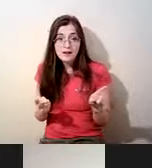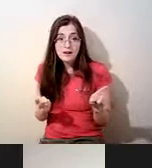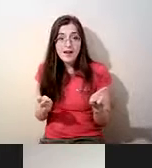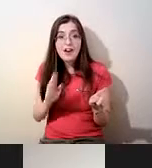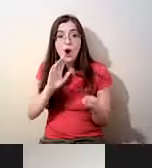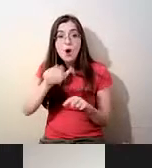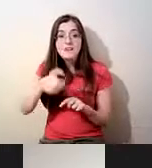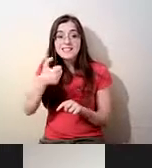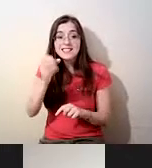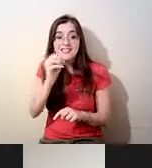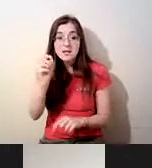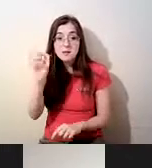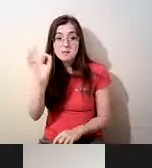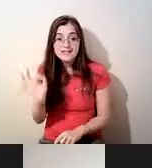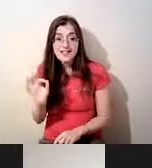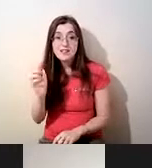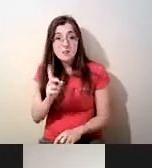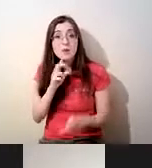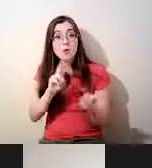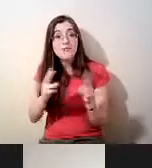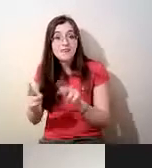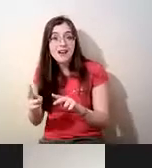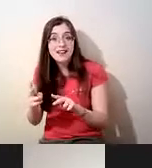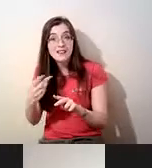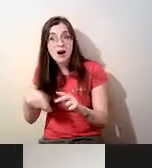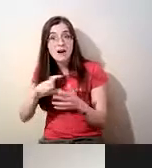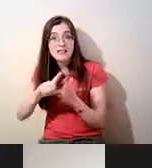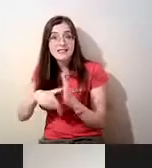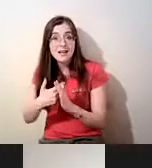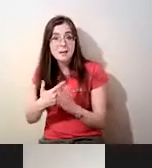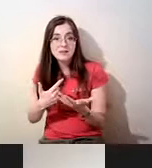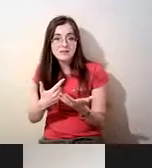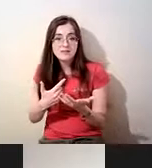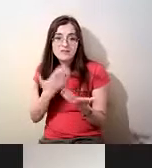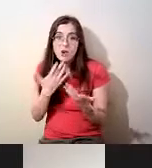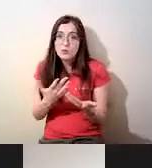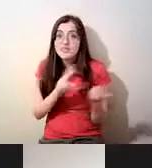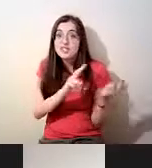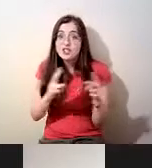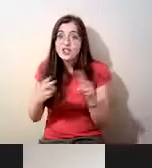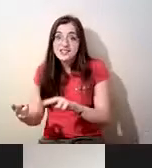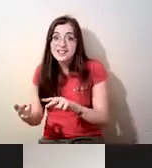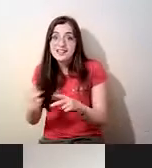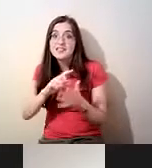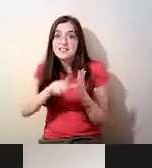so it's a genocide it is a genocide of disabled and ill people especially women i want to say